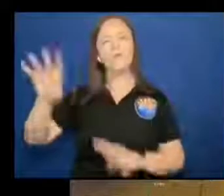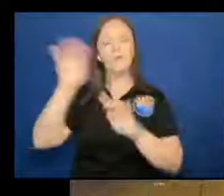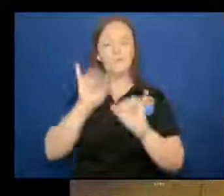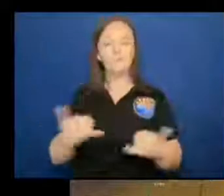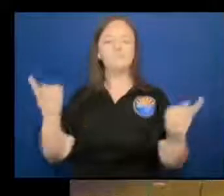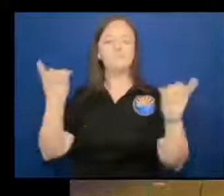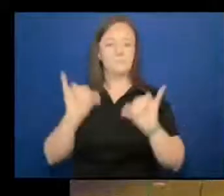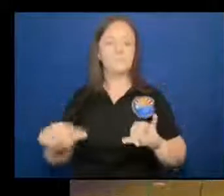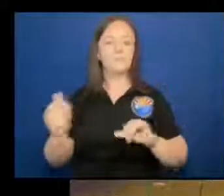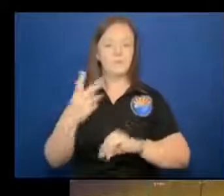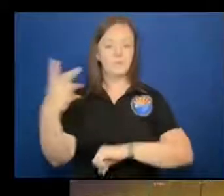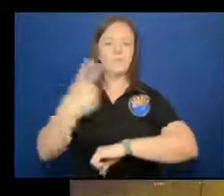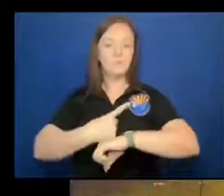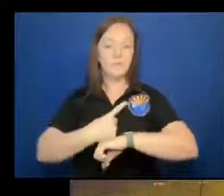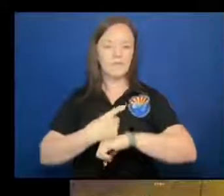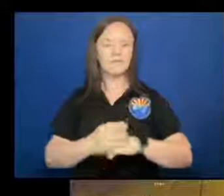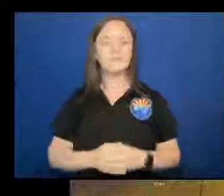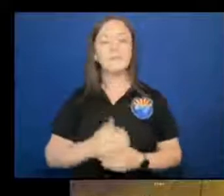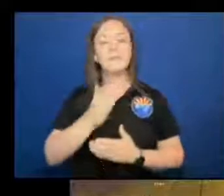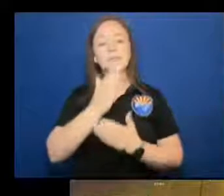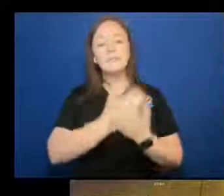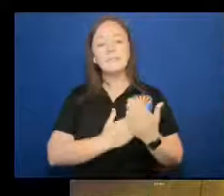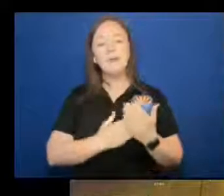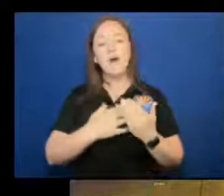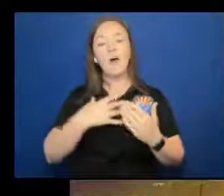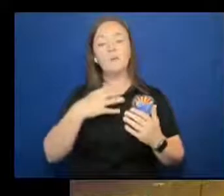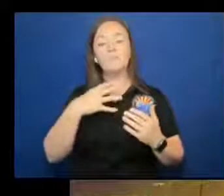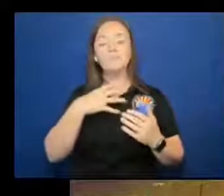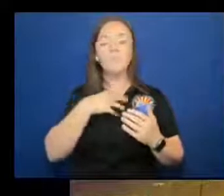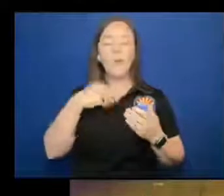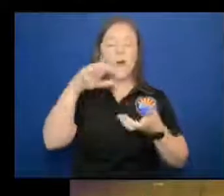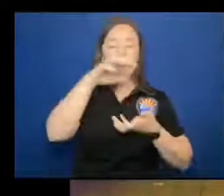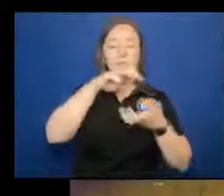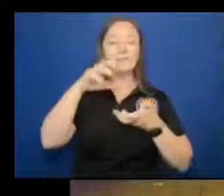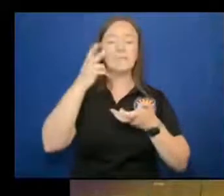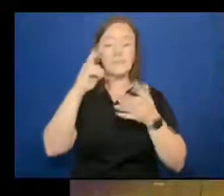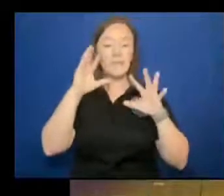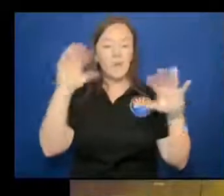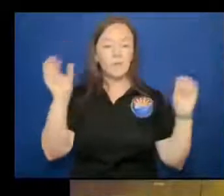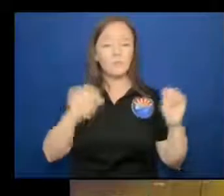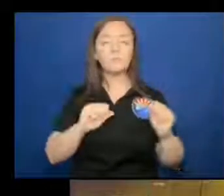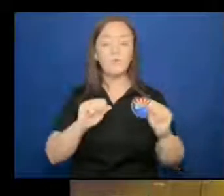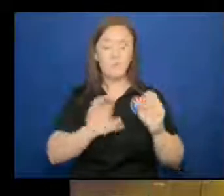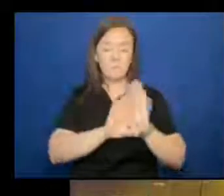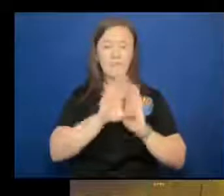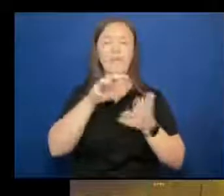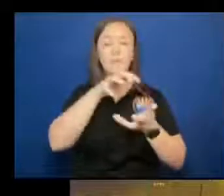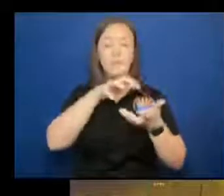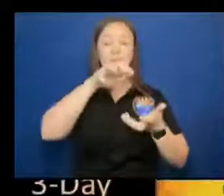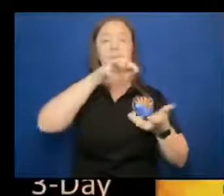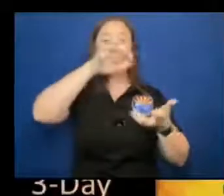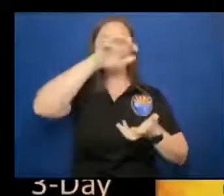THING ABOUT IF YOU WITH YOUR FAMILY AT HOME OR ALONE AND DECIDING WHAT YOUR PLANNING WILL BE DIFFERENT THAN